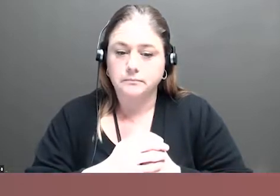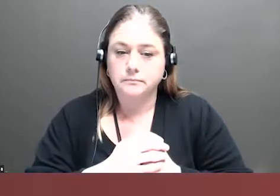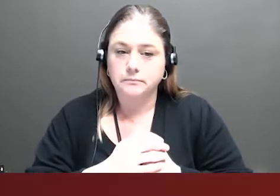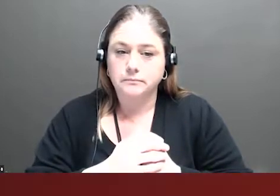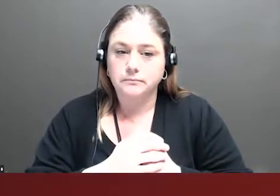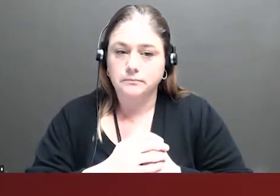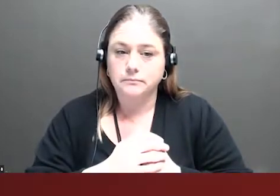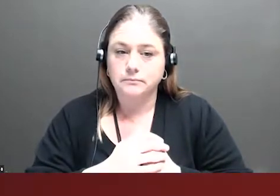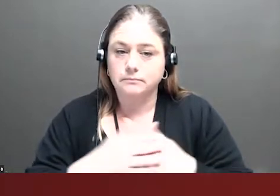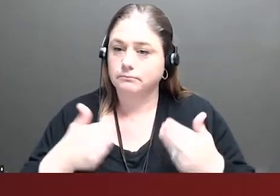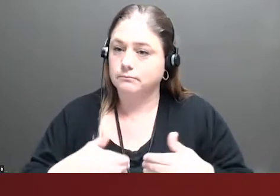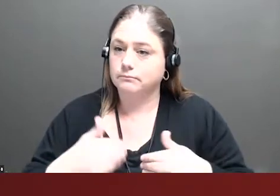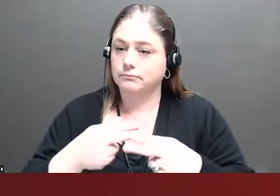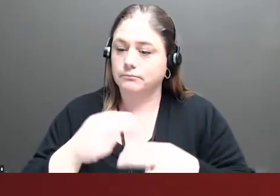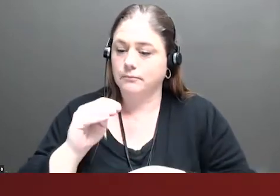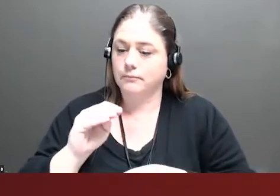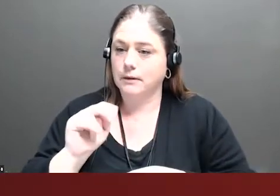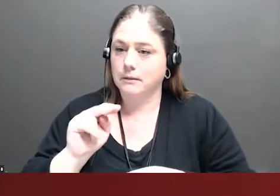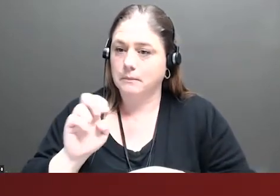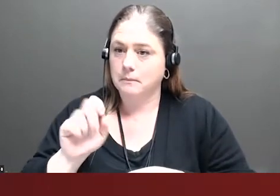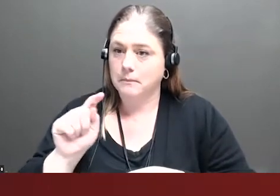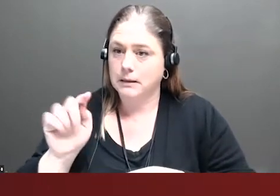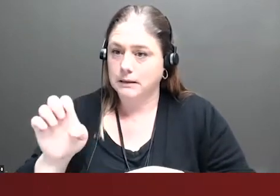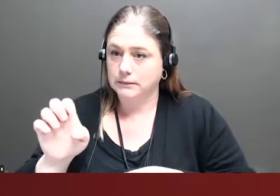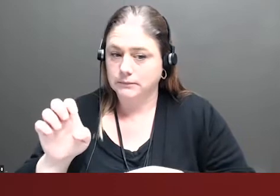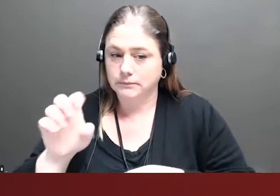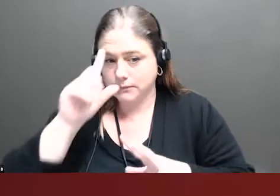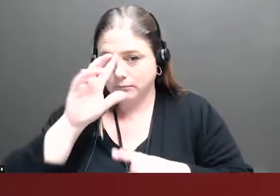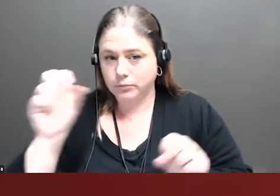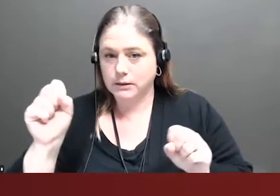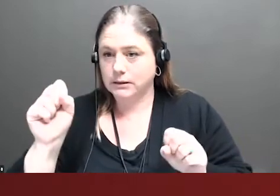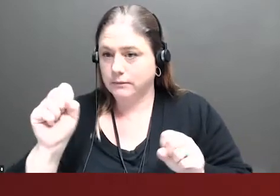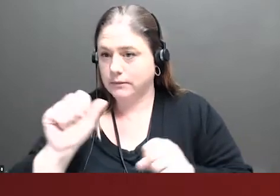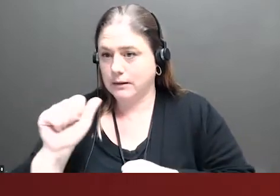My name is Minette Samaroo, and I'm the President of the Alliance for Equality of Blind Canadians